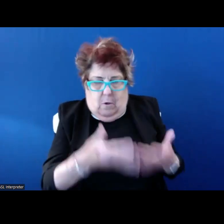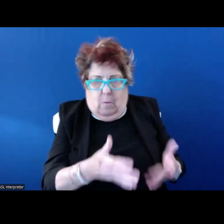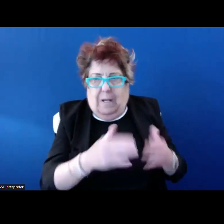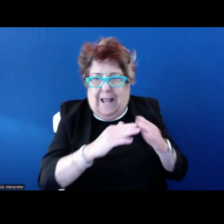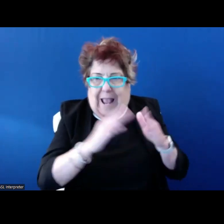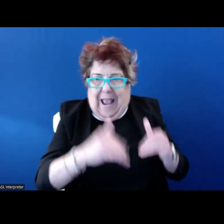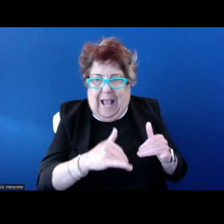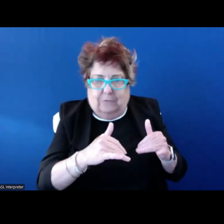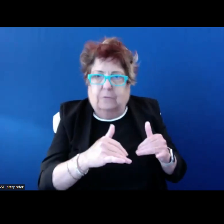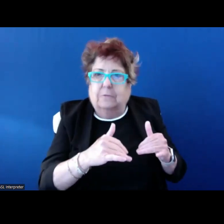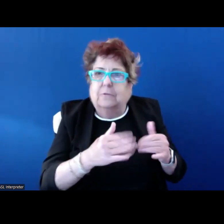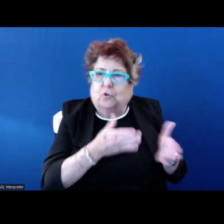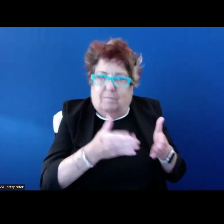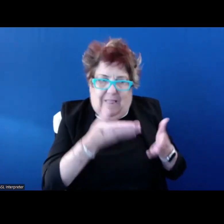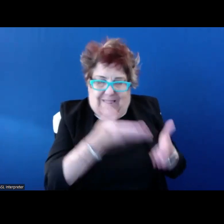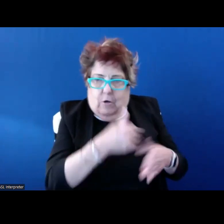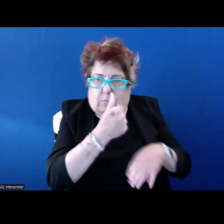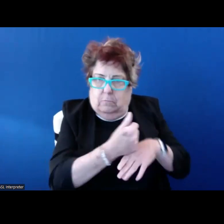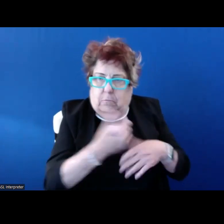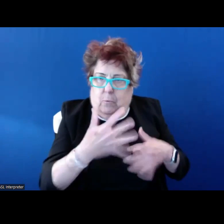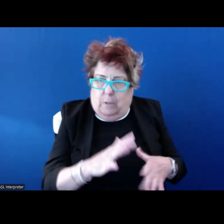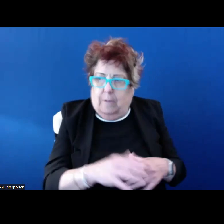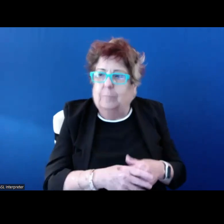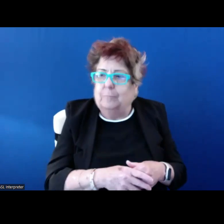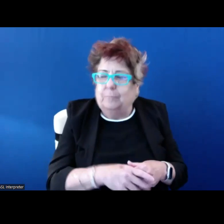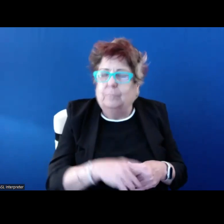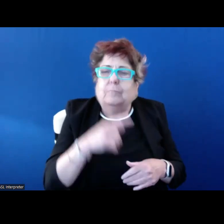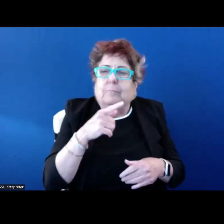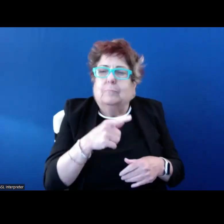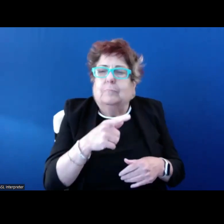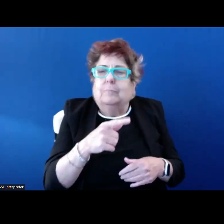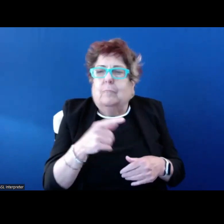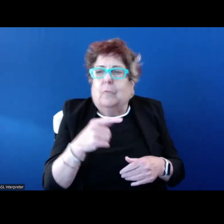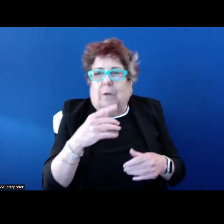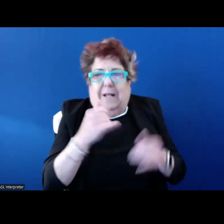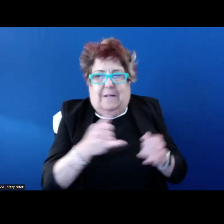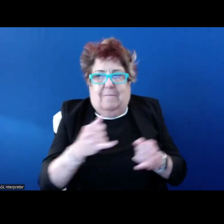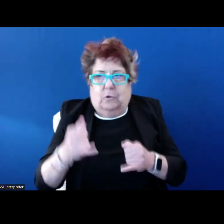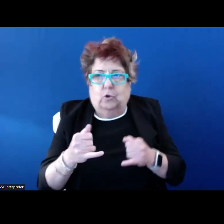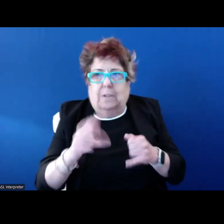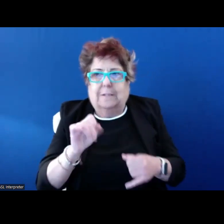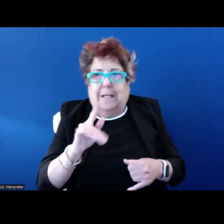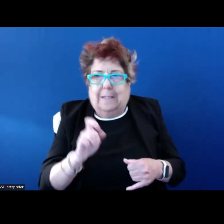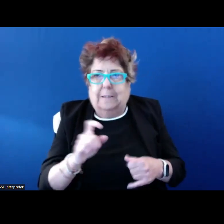include housing transition and navigation services, and individualized case management. Under these authorities,